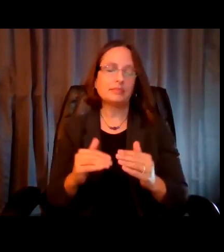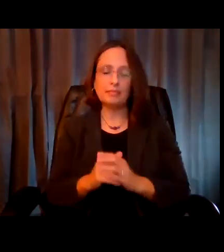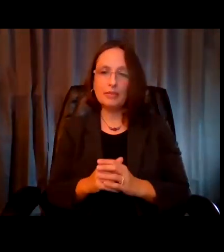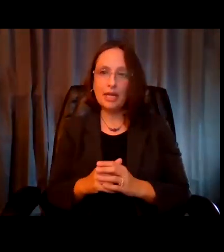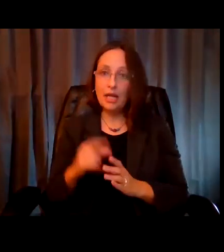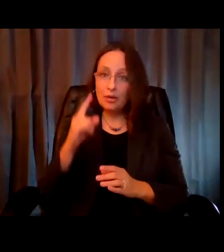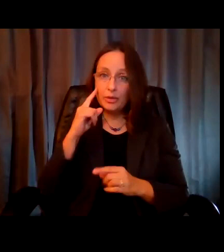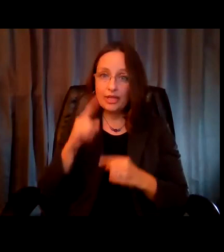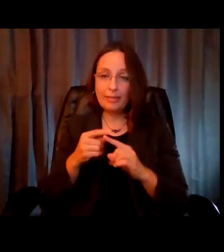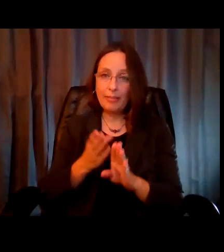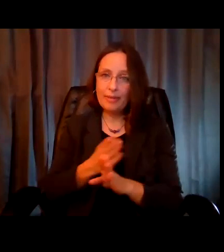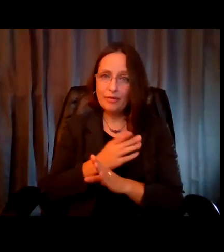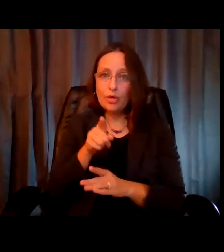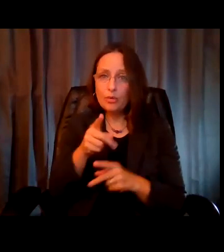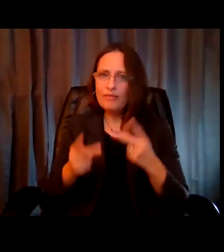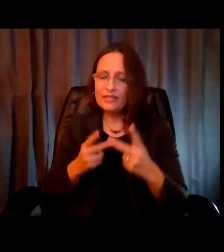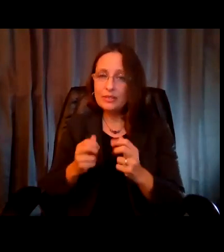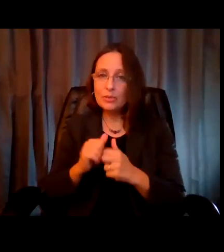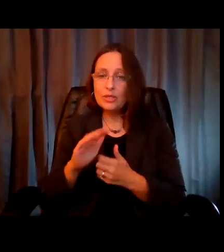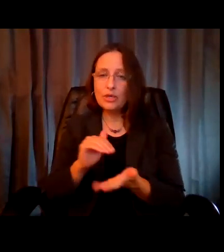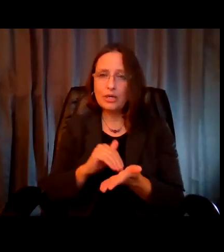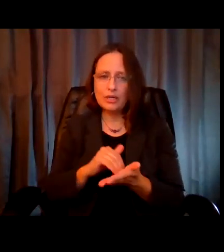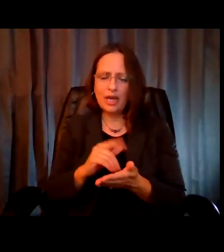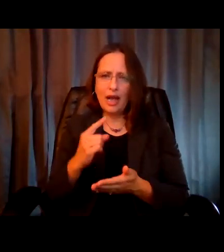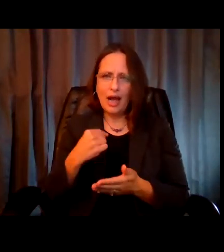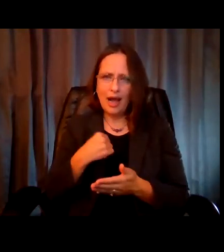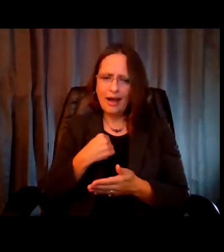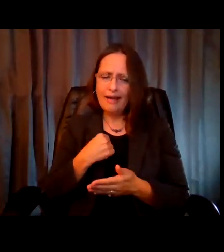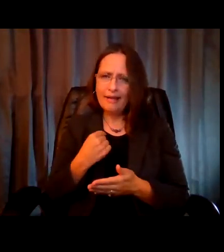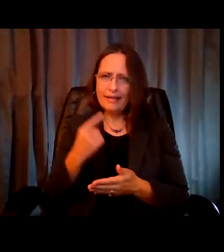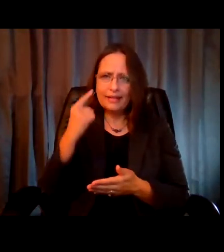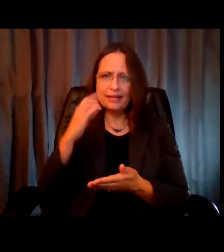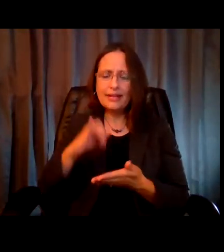And the person accompanying you takes the sign off and moves it because you're going